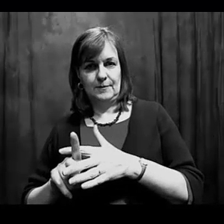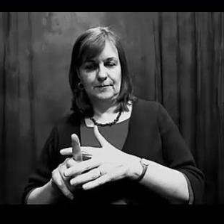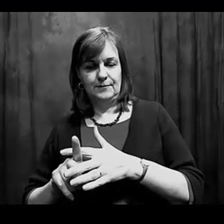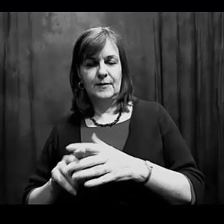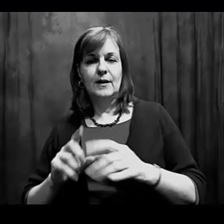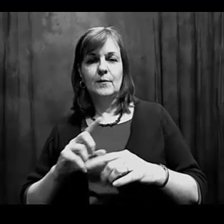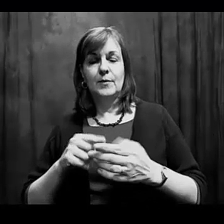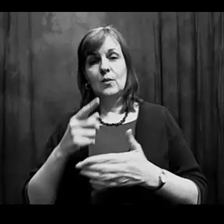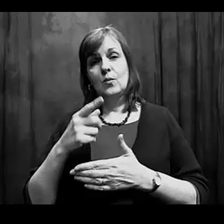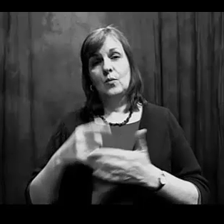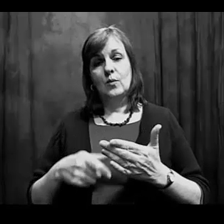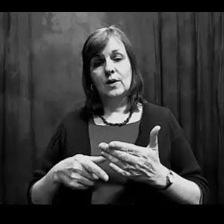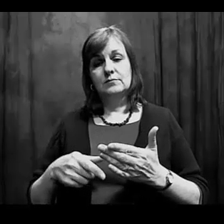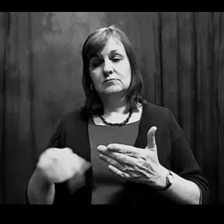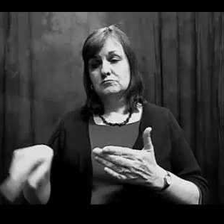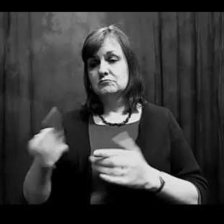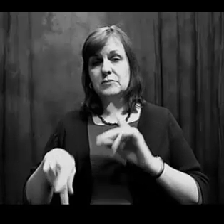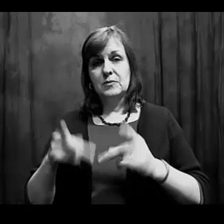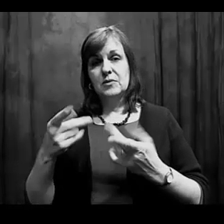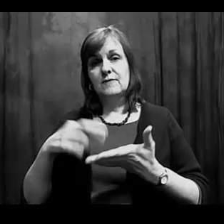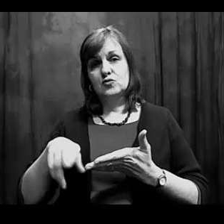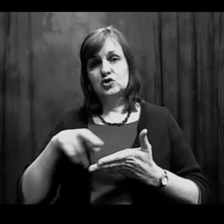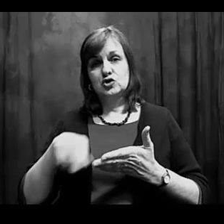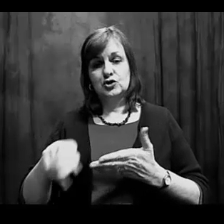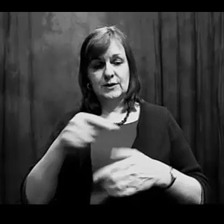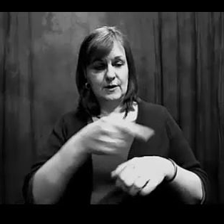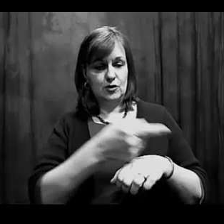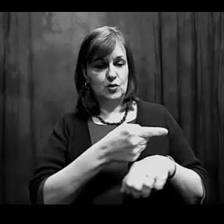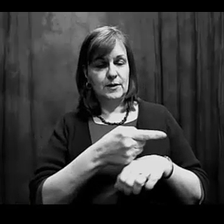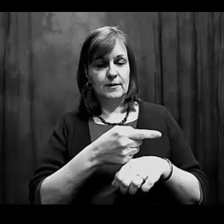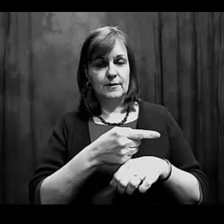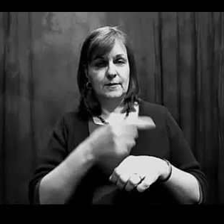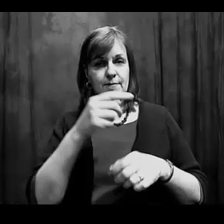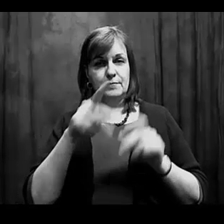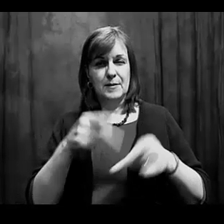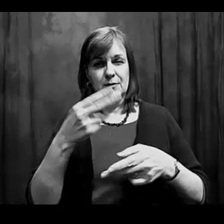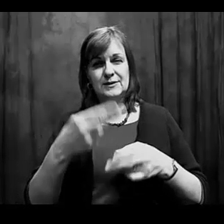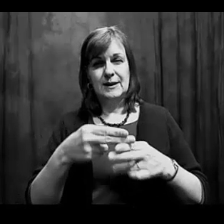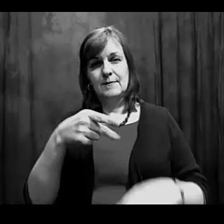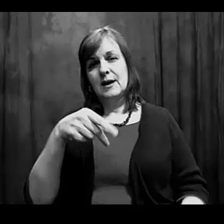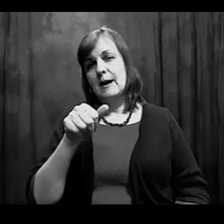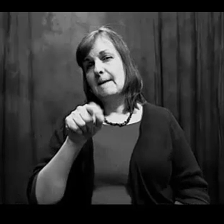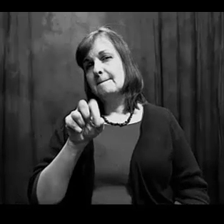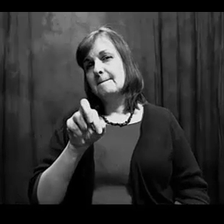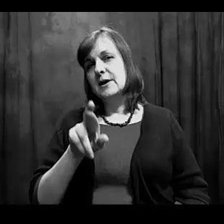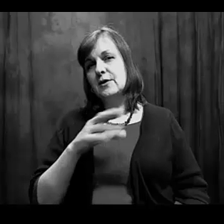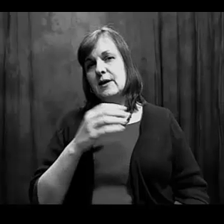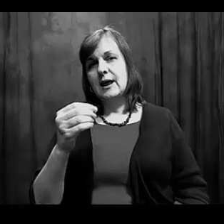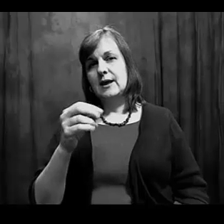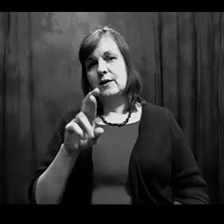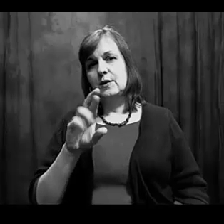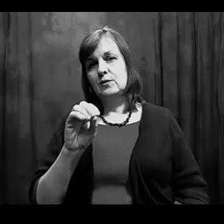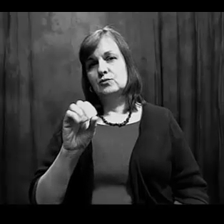when we look more at macroevolution because this results in a speciation event